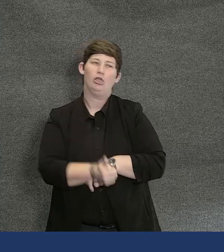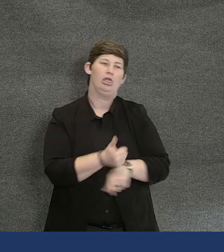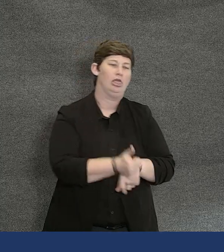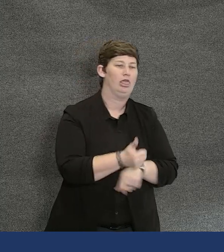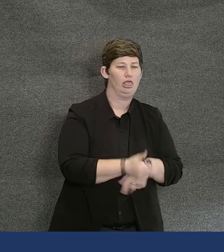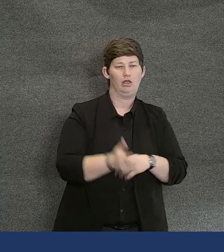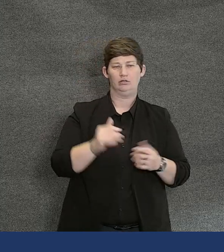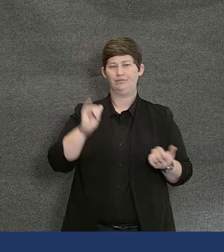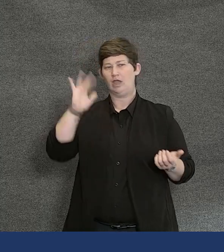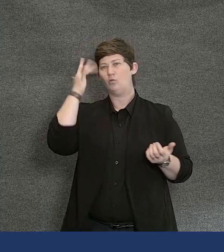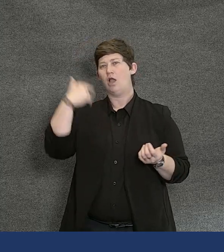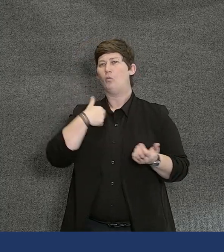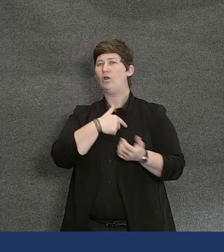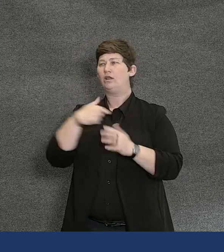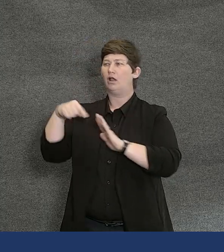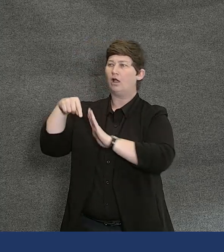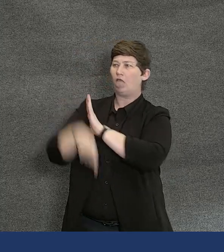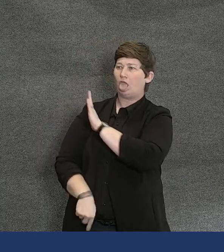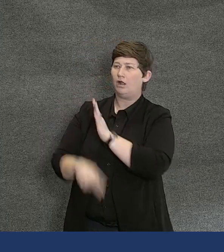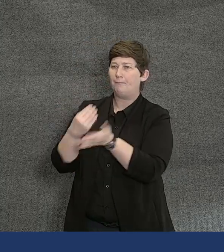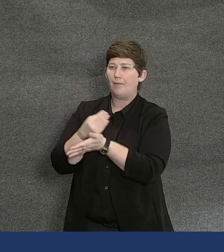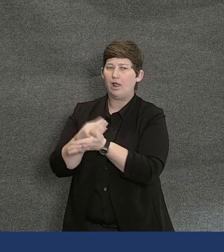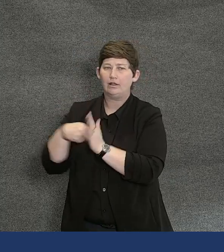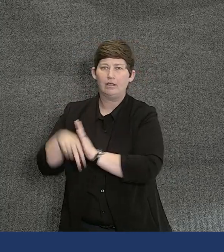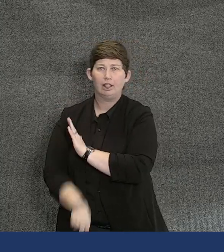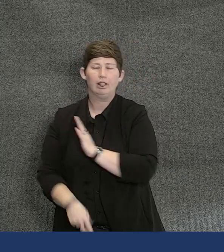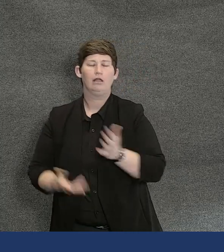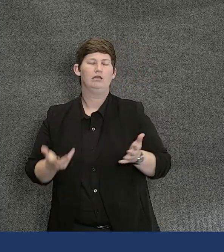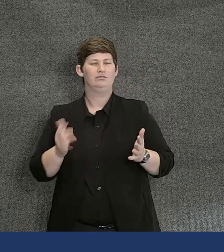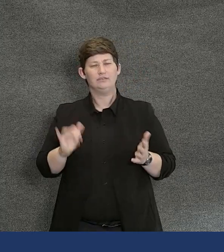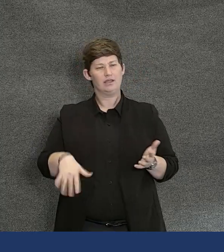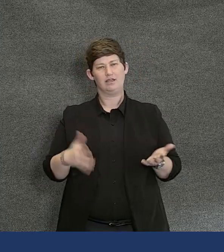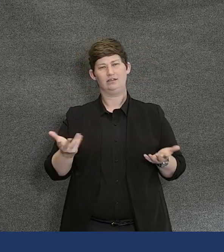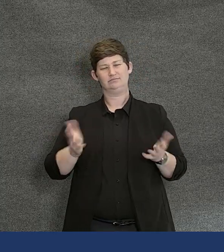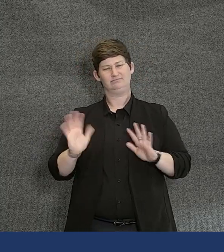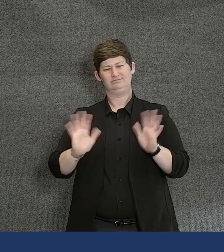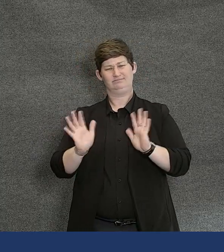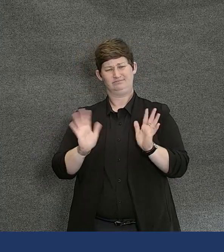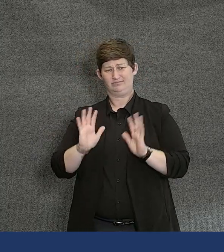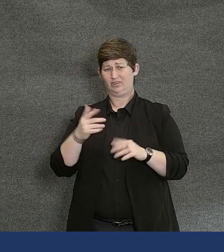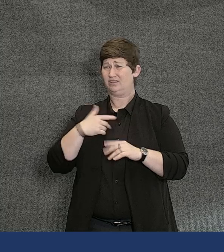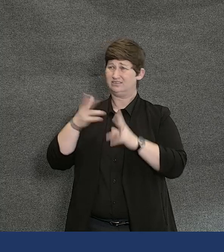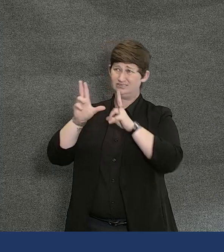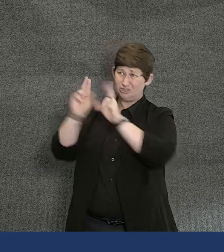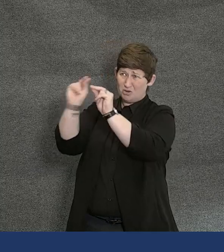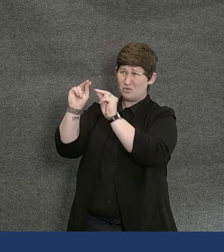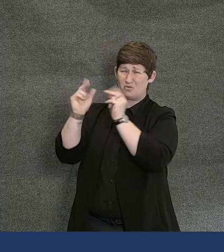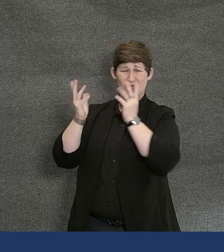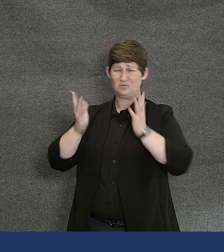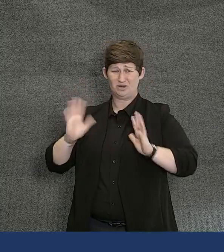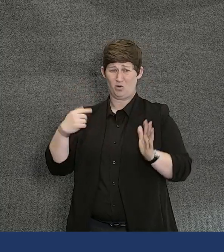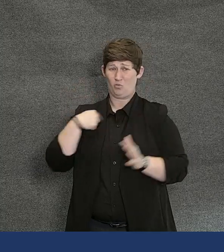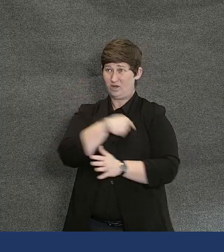And I think as a group, we need to stand up and say the fact that we require support does not make us less than